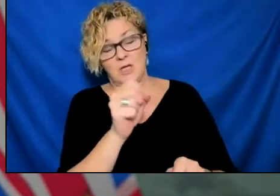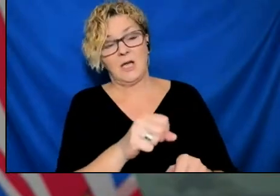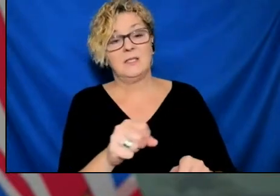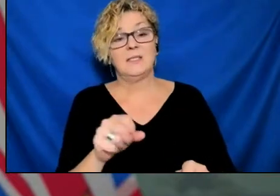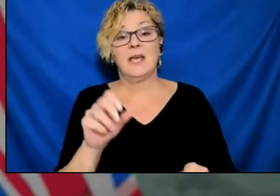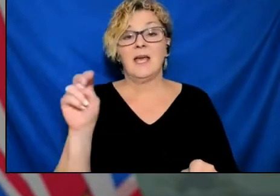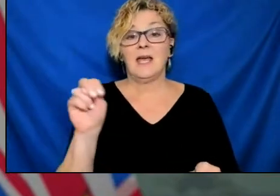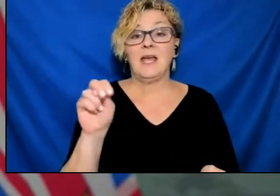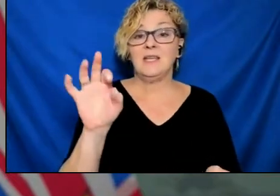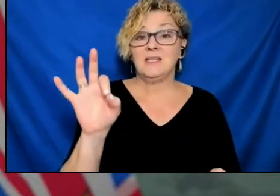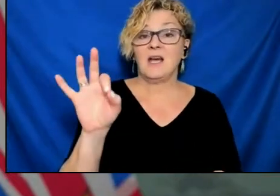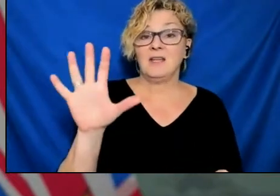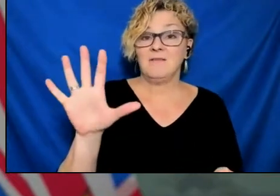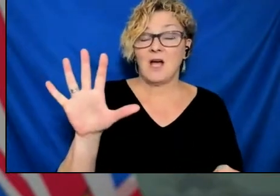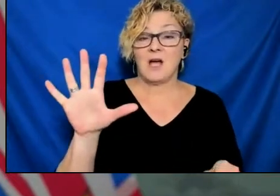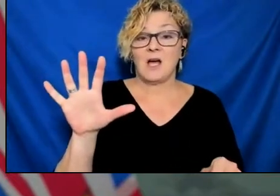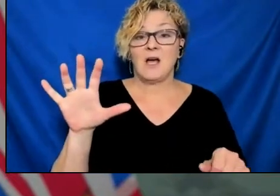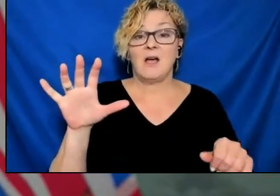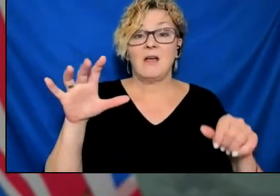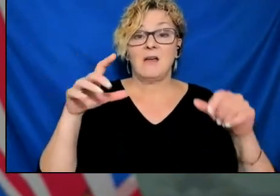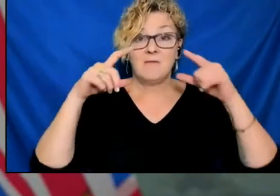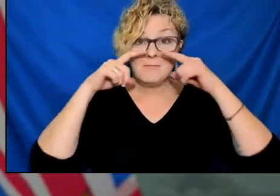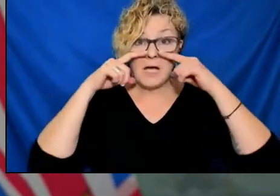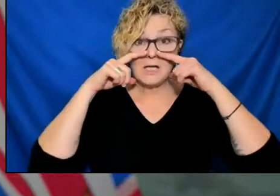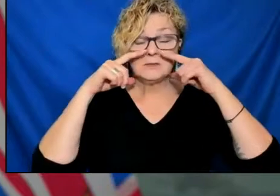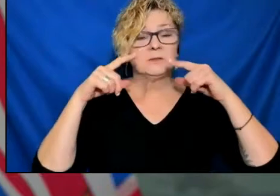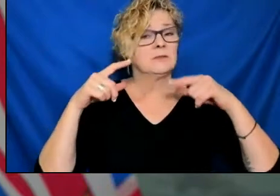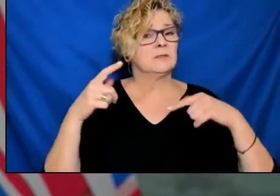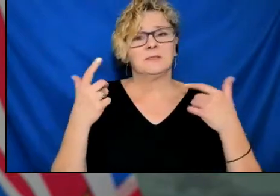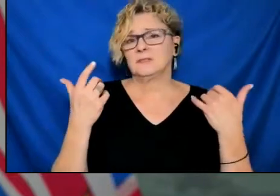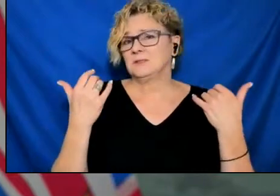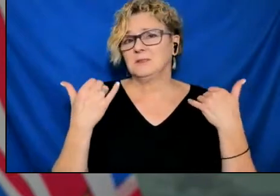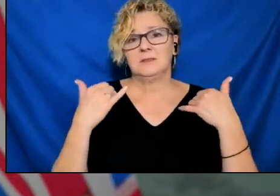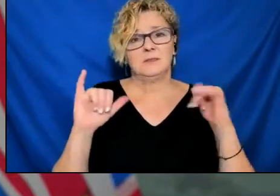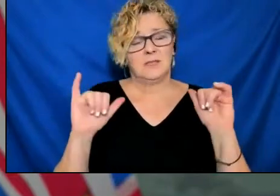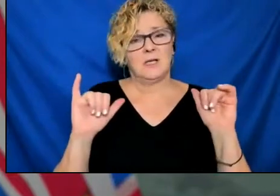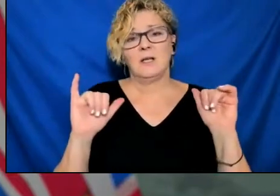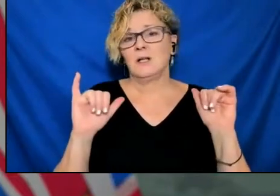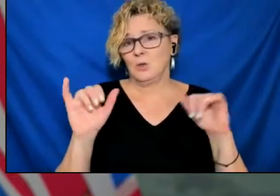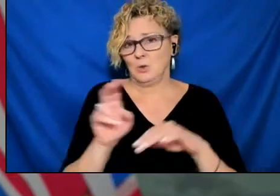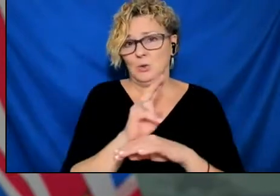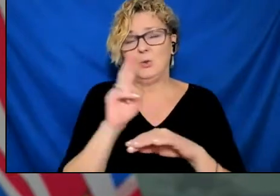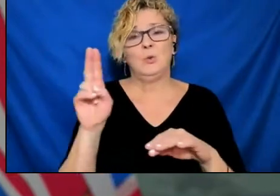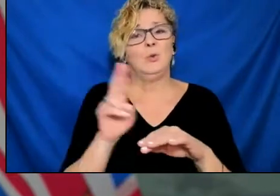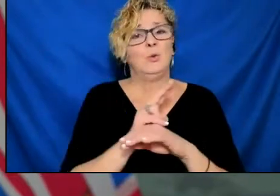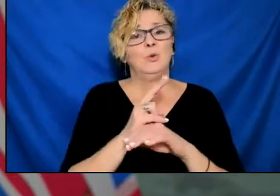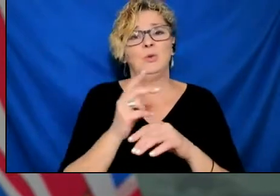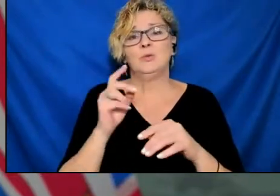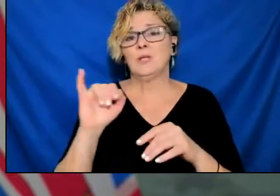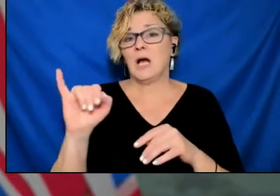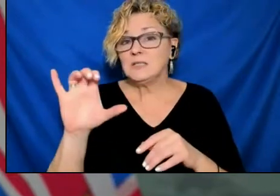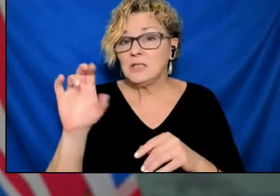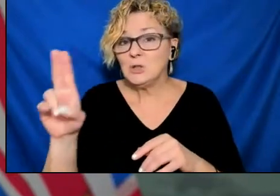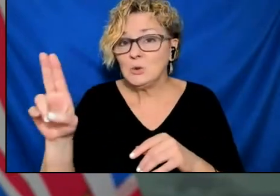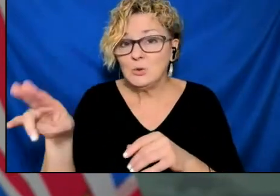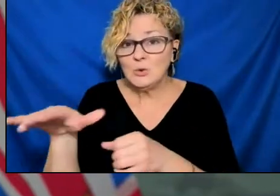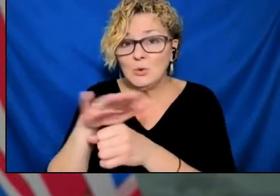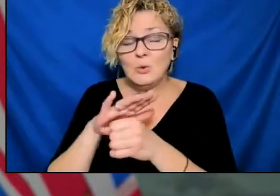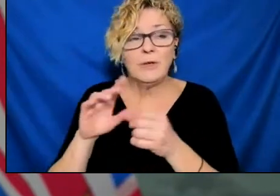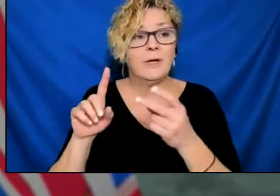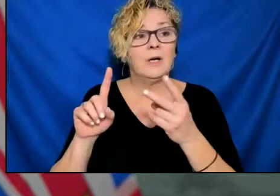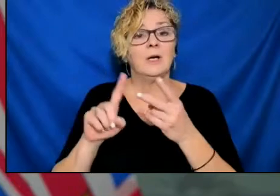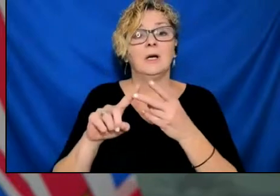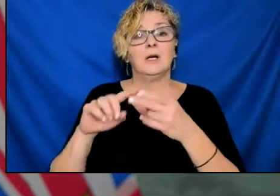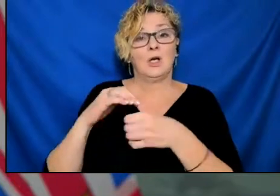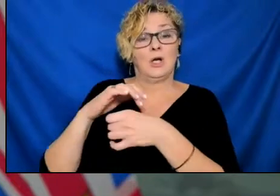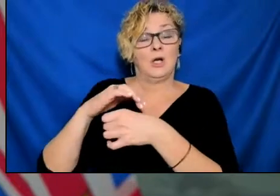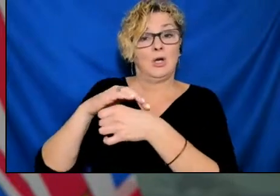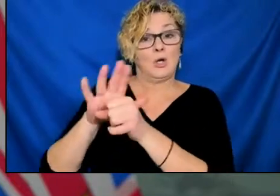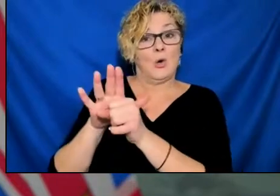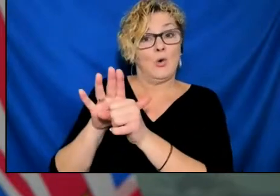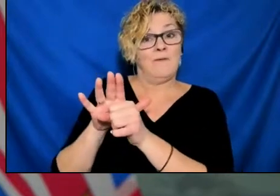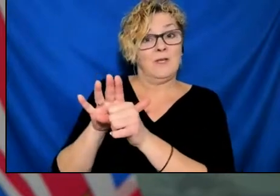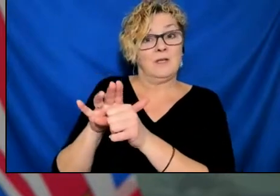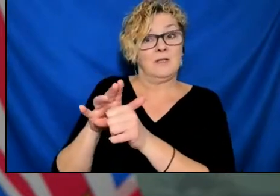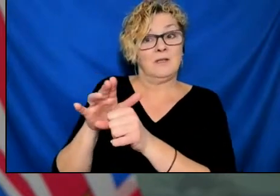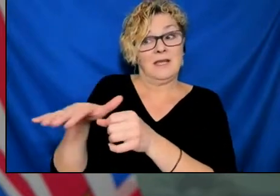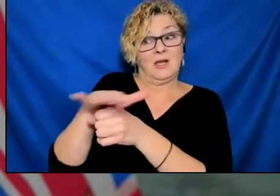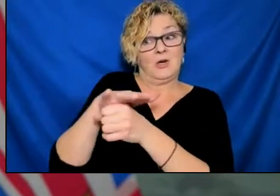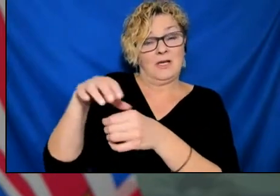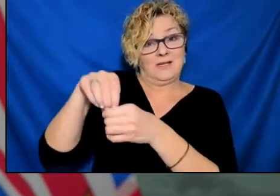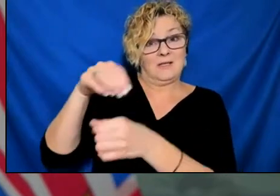and N95 respirators are widely